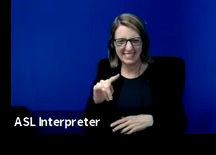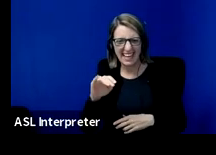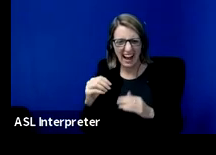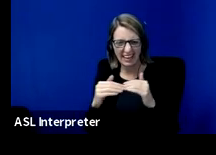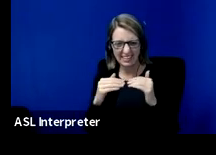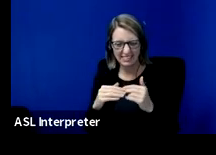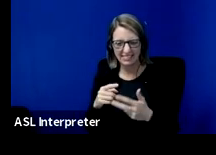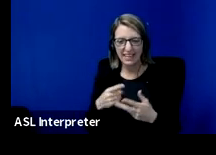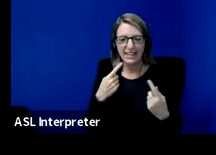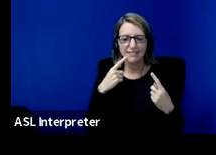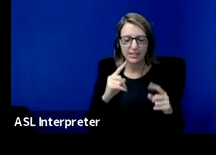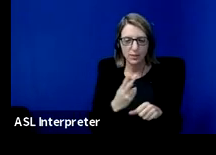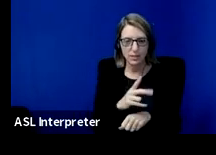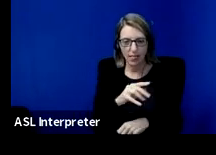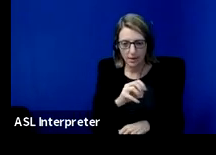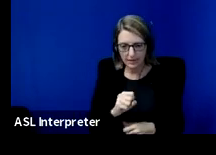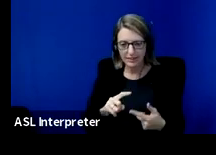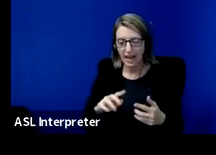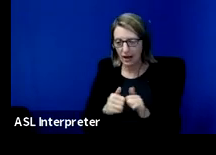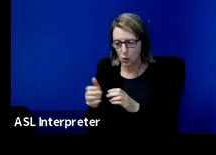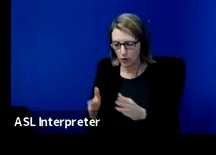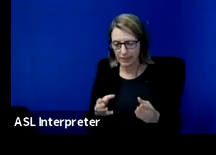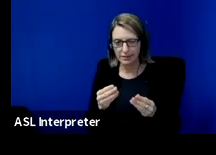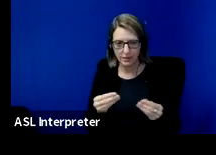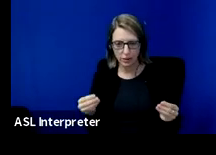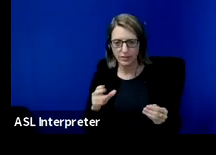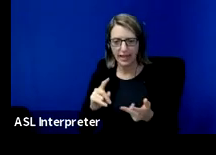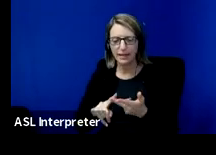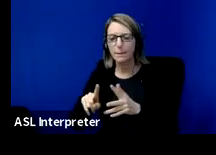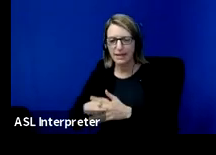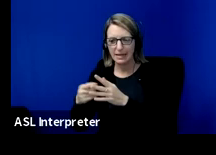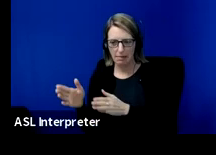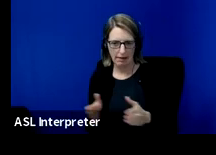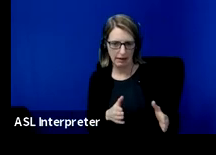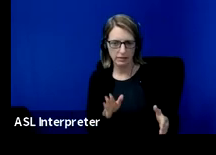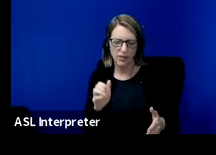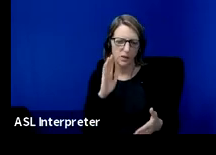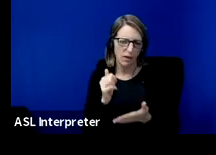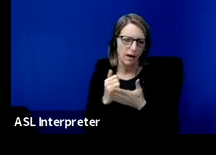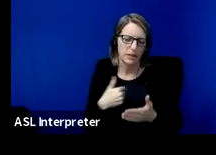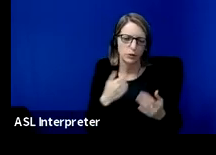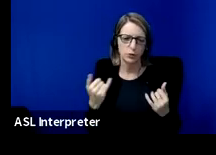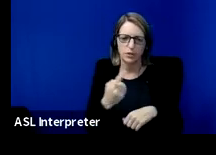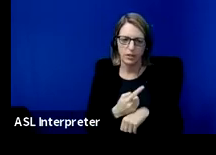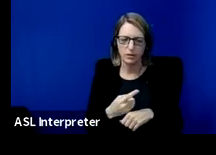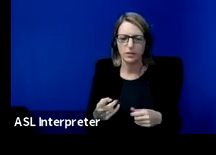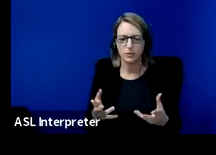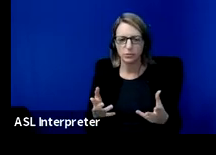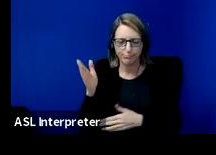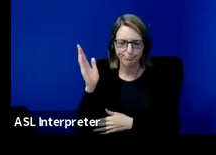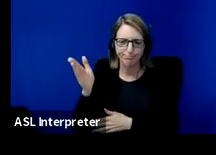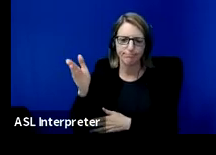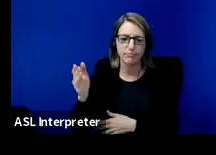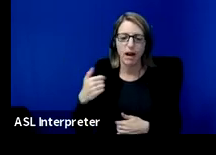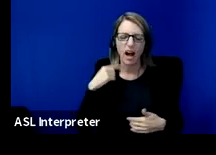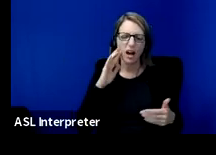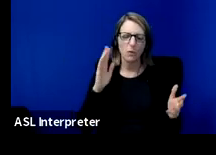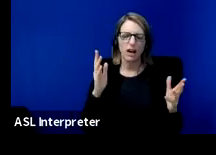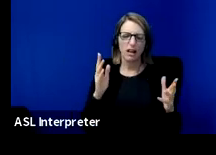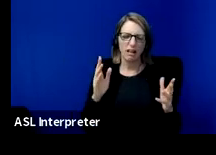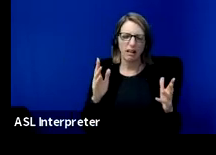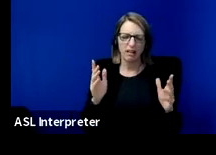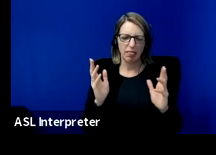ESD 113 - Andrew Hickman: How to Organize materials and begin planning. So that will help us today as we guide through this and I'm going to leave this open for about another 30 seconds.